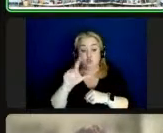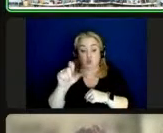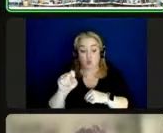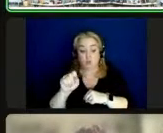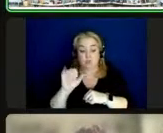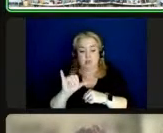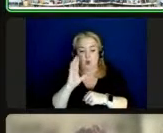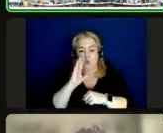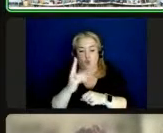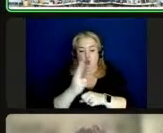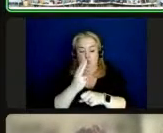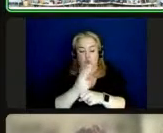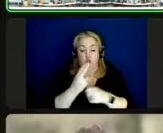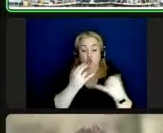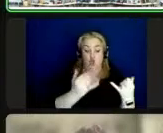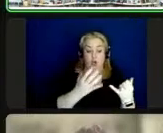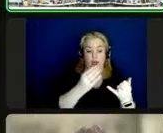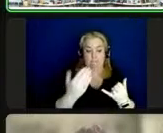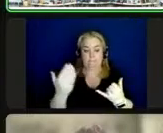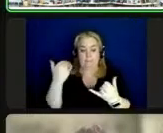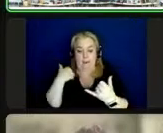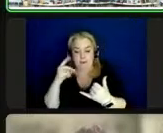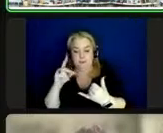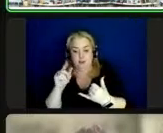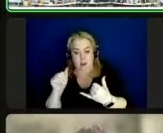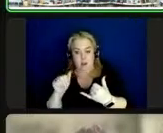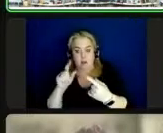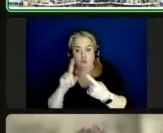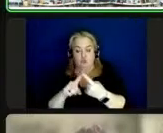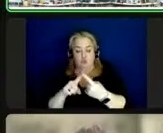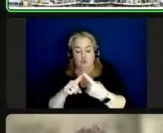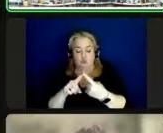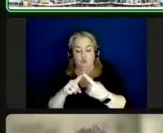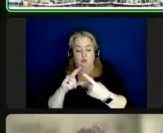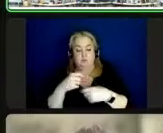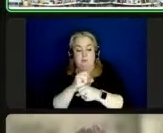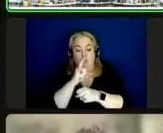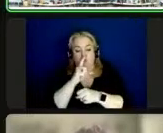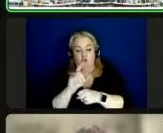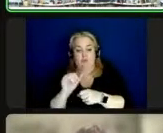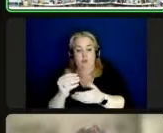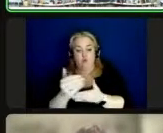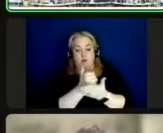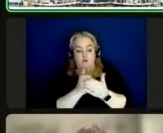IT WE REVIEW A FINANCIAL MODEL AND WE VERIFY ITS